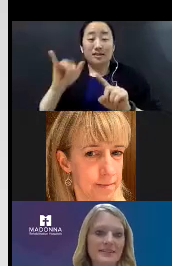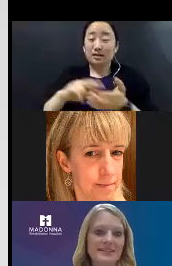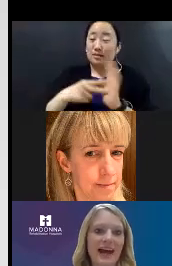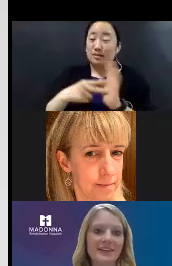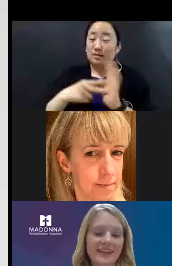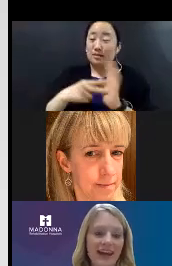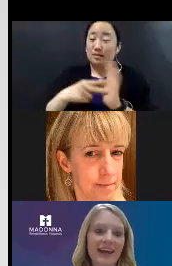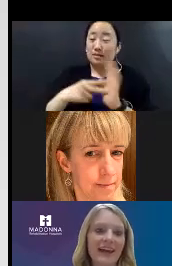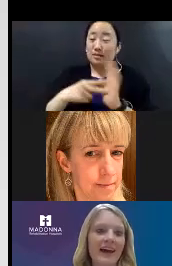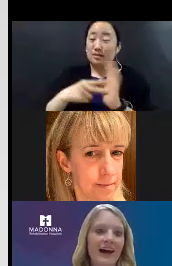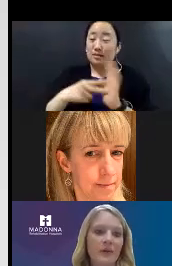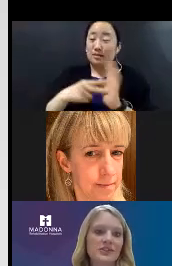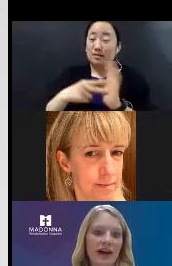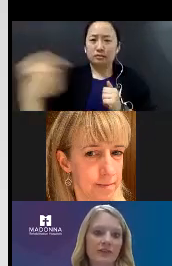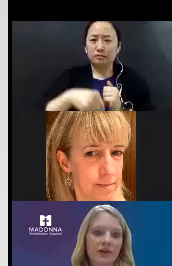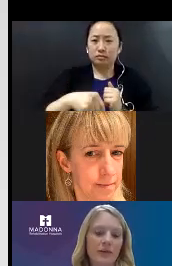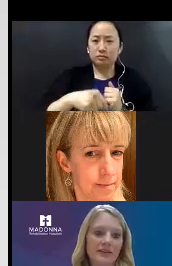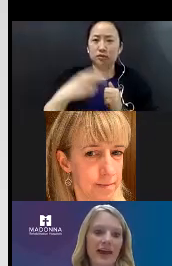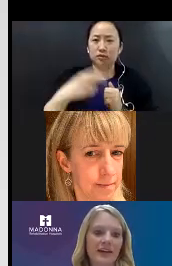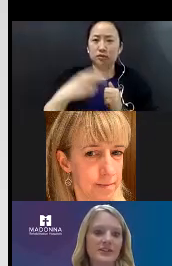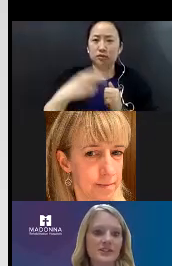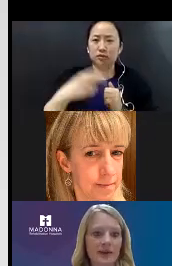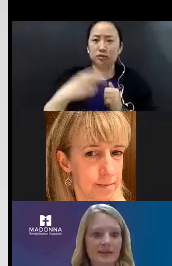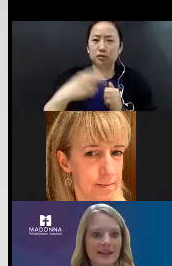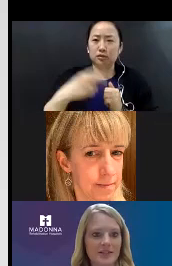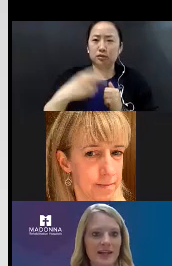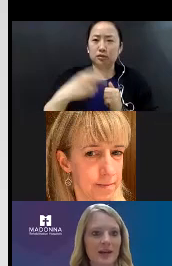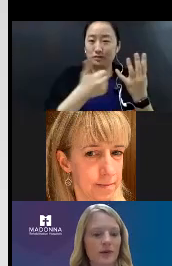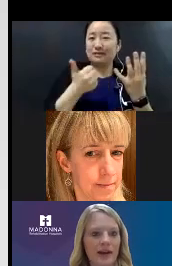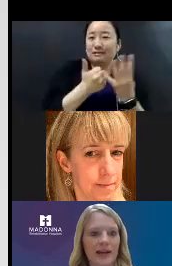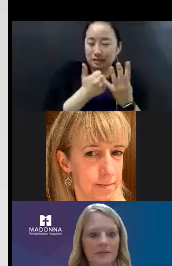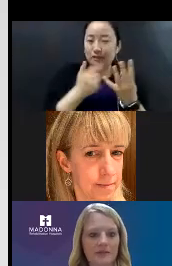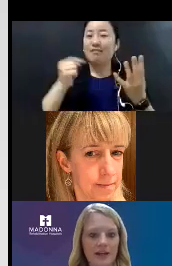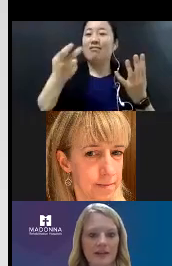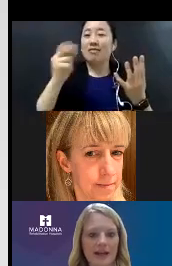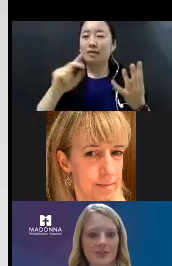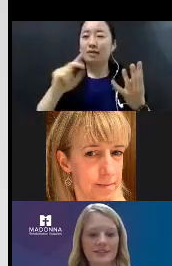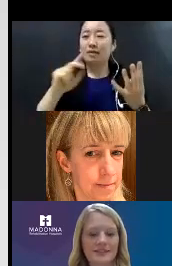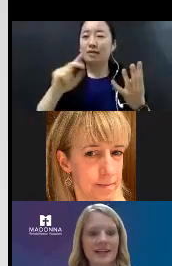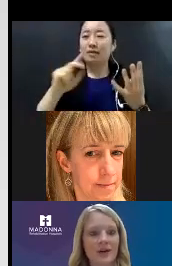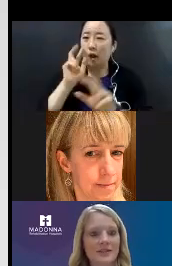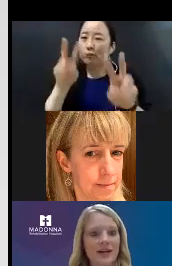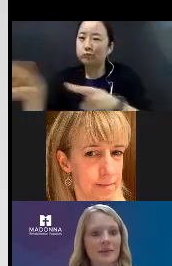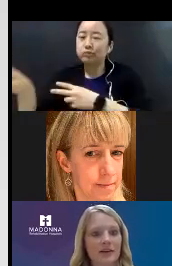THAT IS A THERAPIST'S ENTIRE DAY TRAVEL, ACTUALLY DOING THE SESSION AND WRITING UP RECOMMENDATIONS.